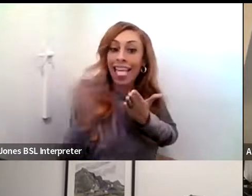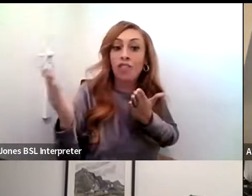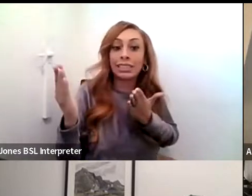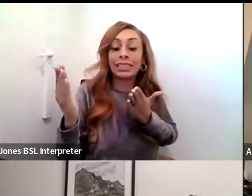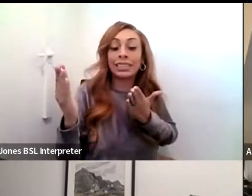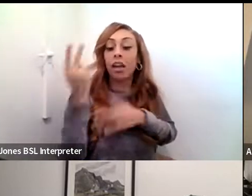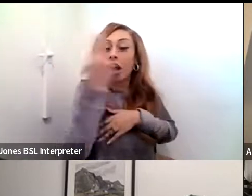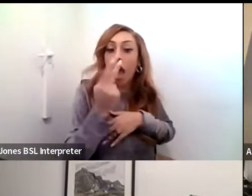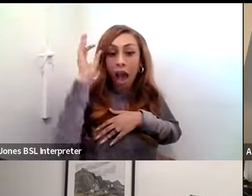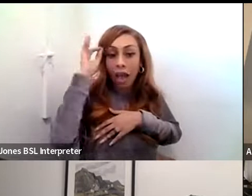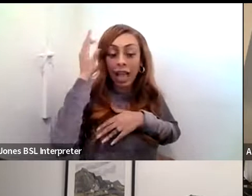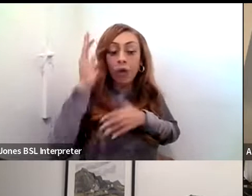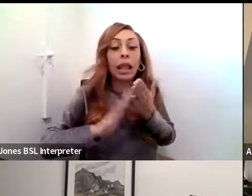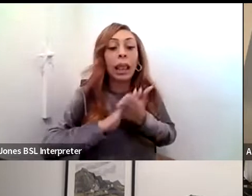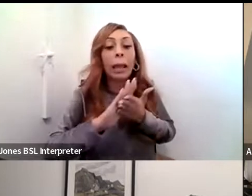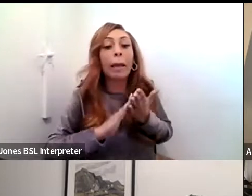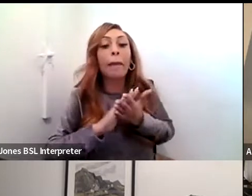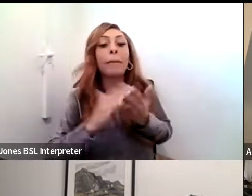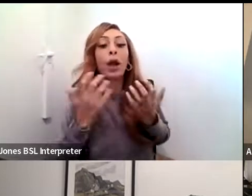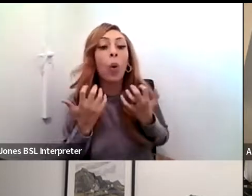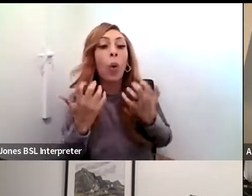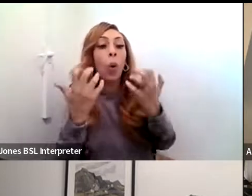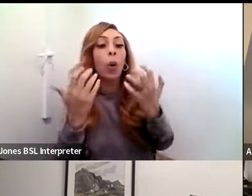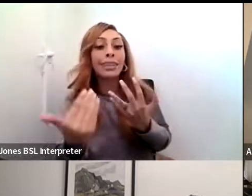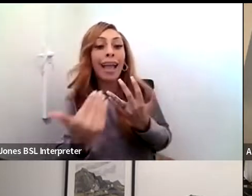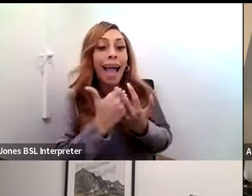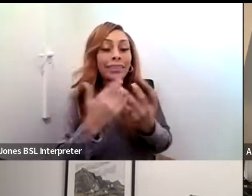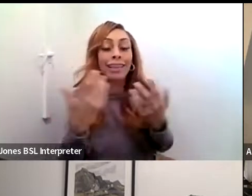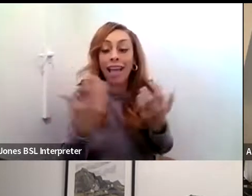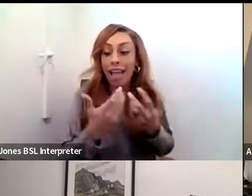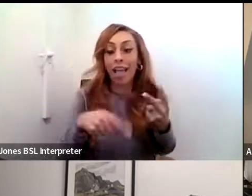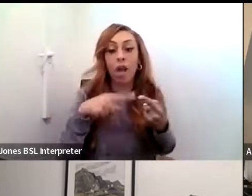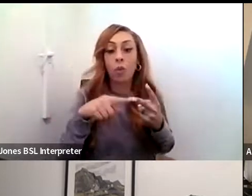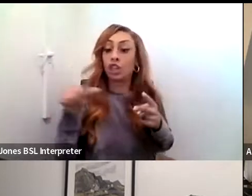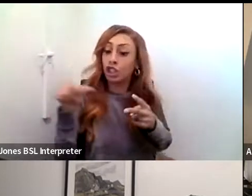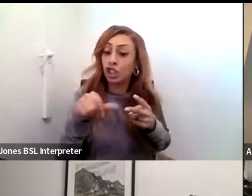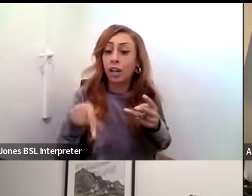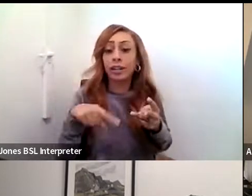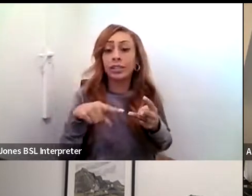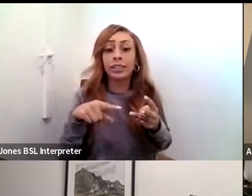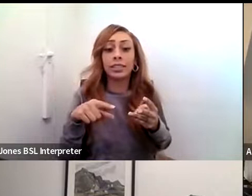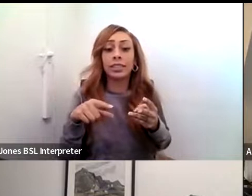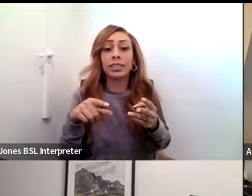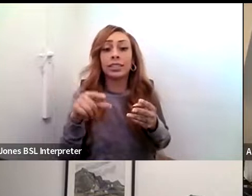about what that means, in terms of audience access. But that there should be that bit of flexibility,